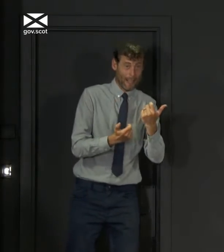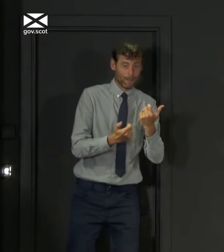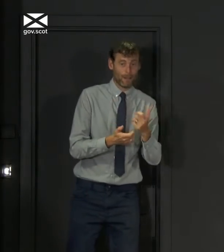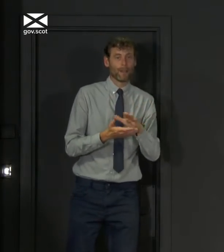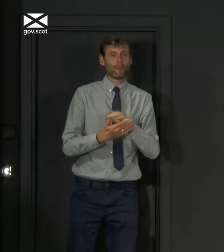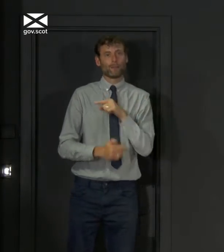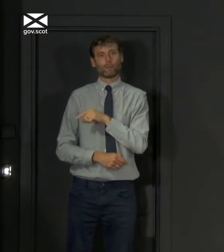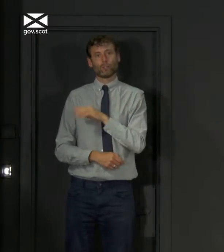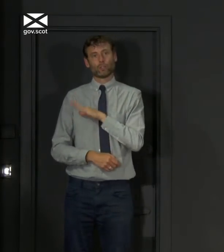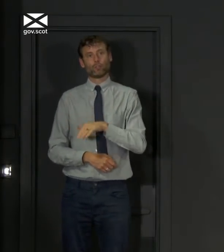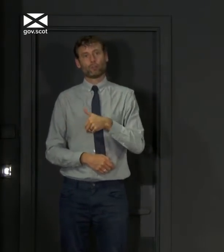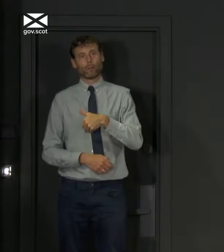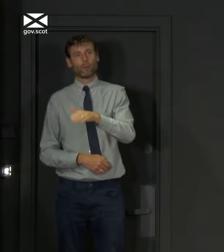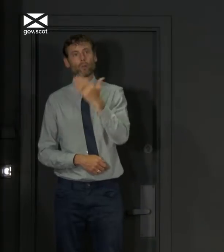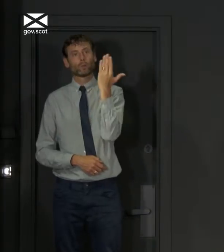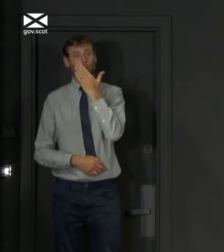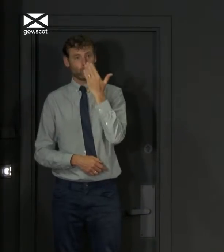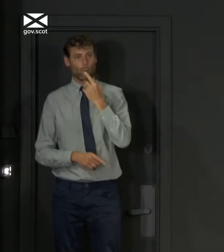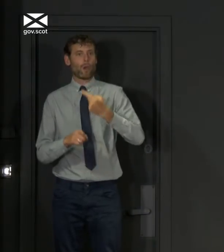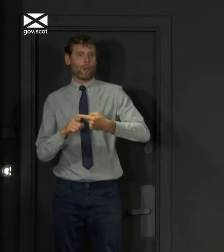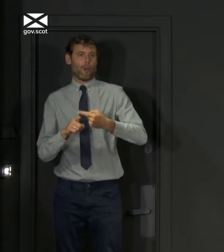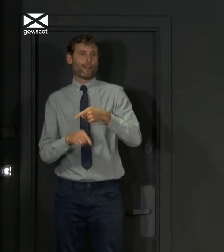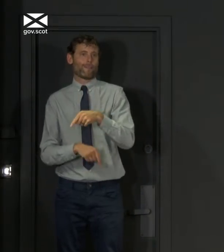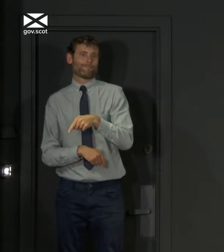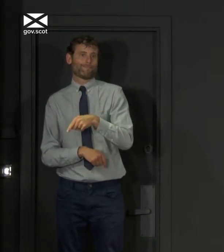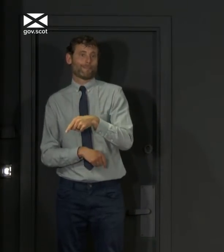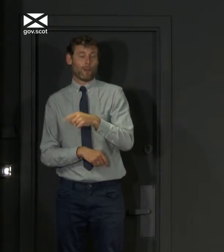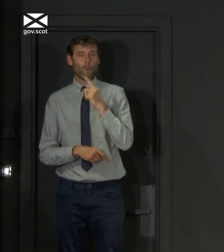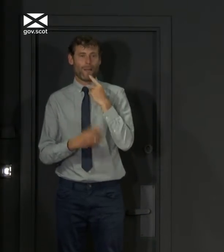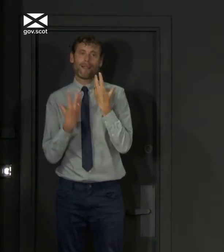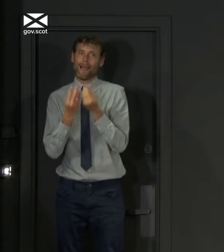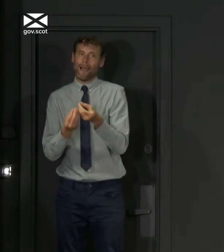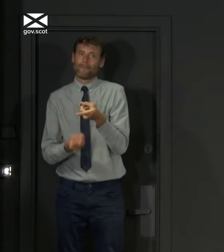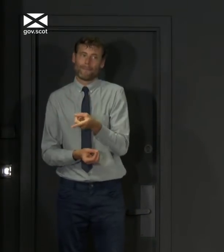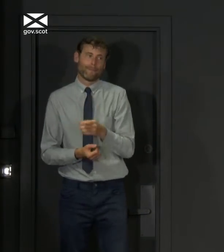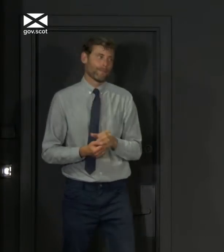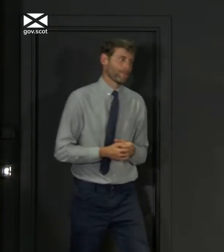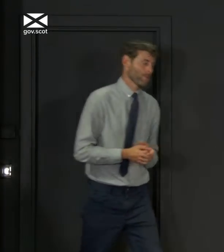back to full-time education should certainly be that added incentive for all of us.